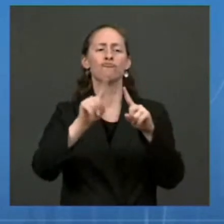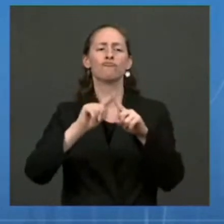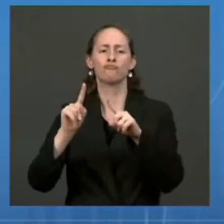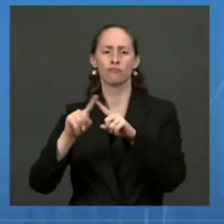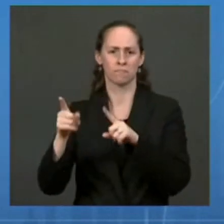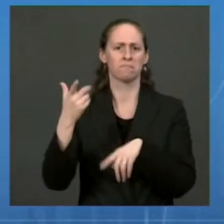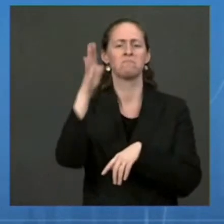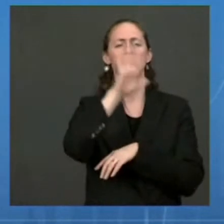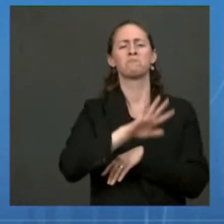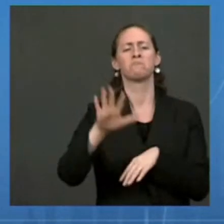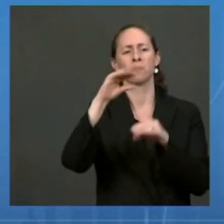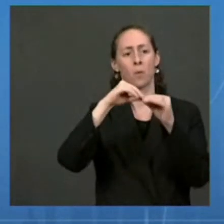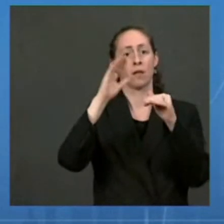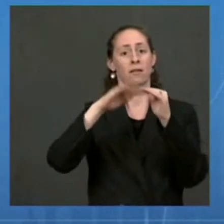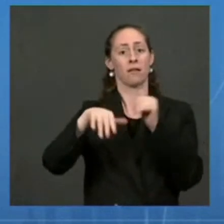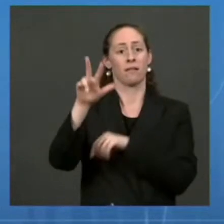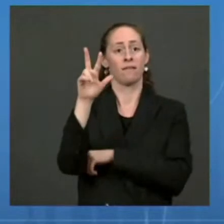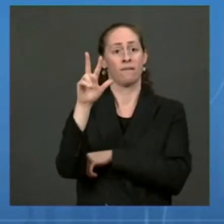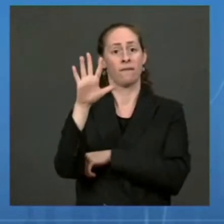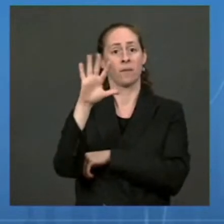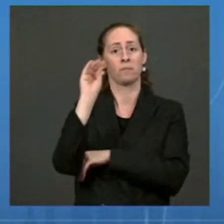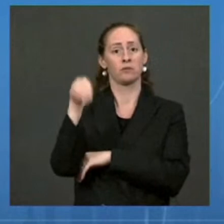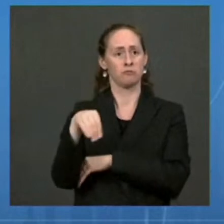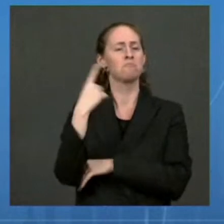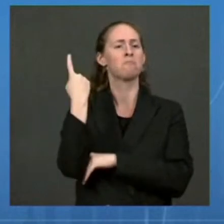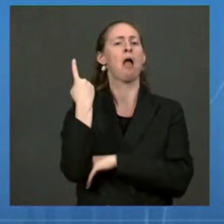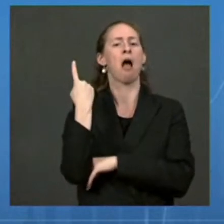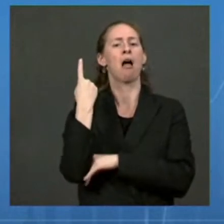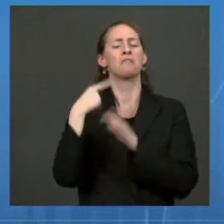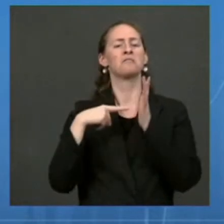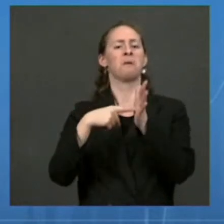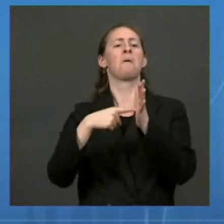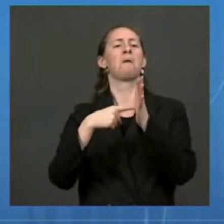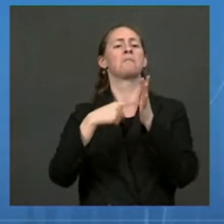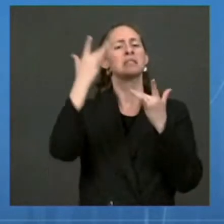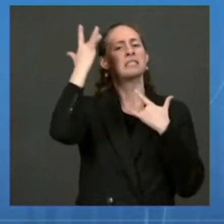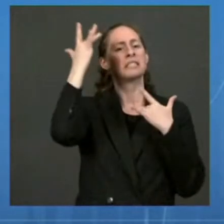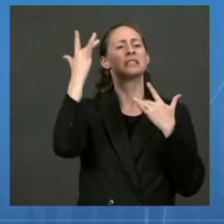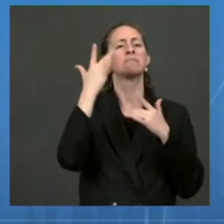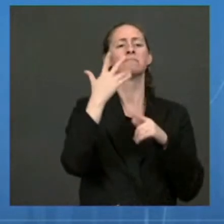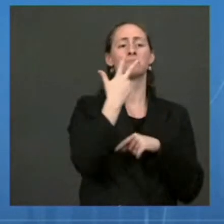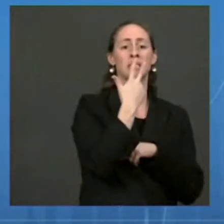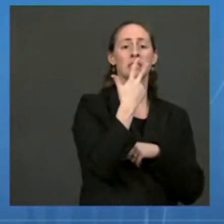THE RANGE OF INDIVIDUALS RANGES FROM ANYWHERE FROM 10 TO MORE